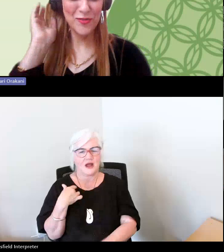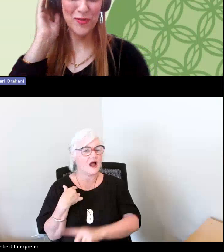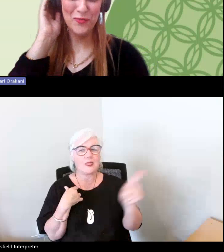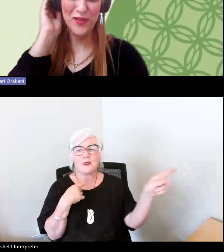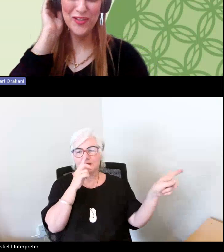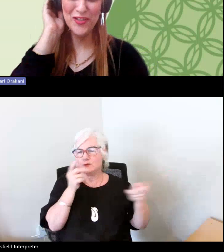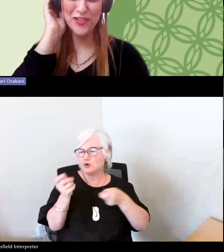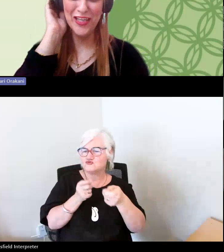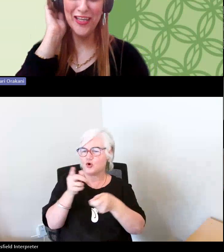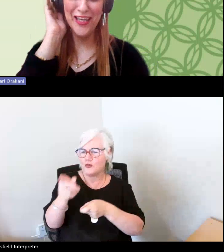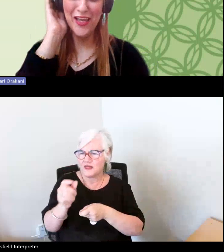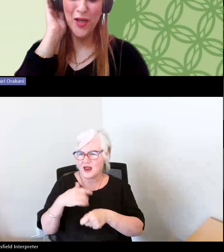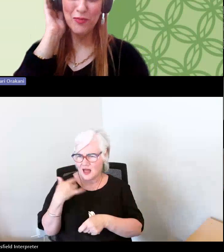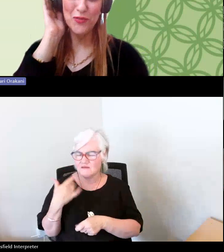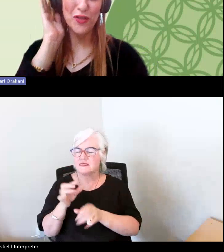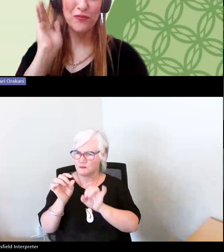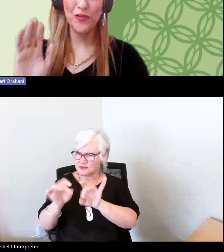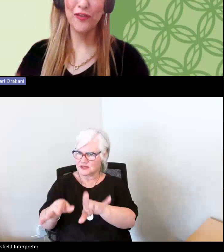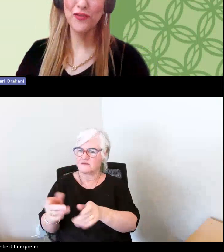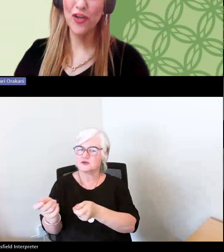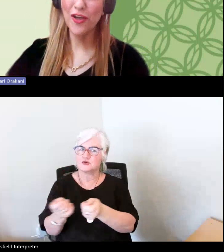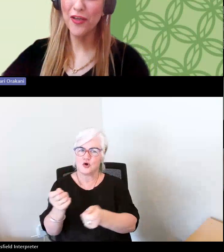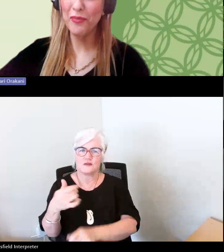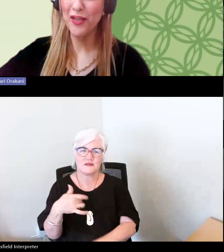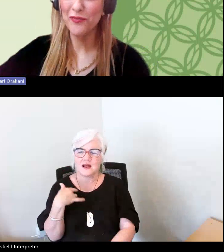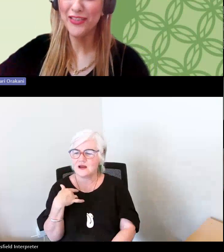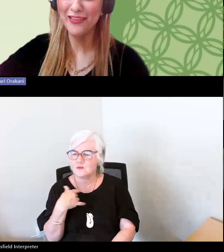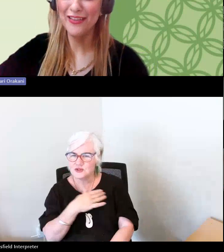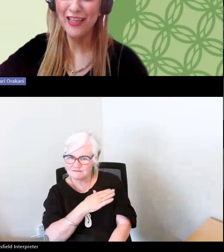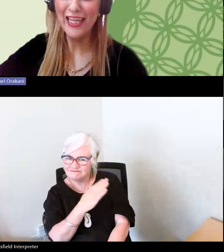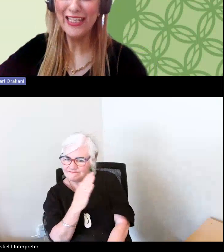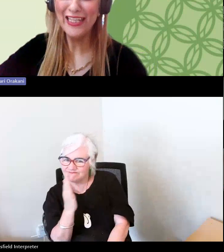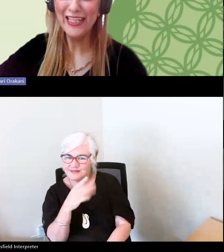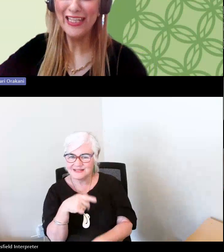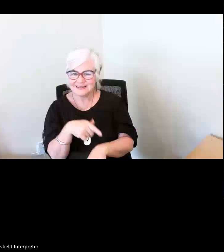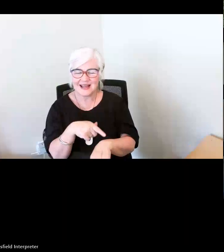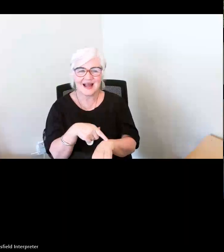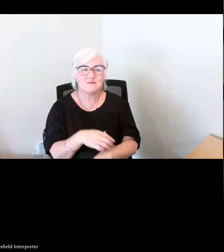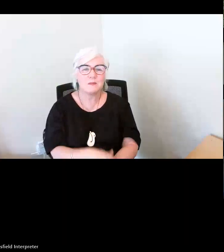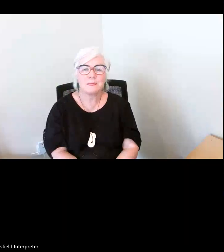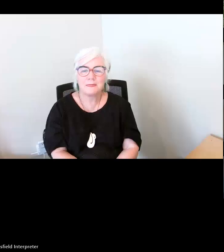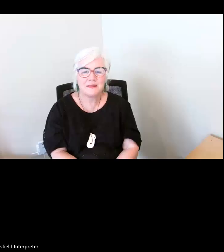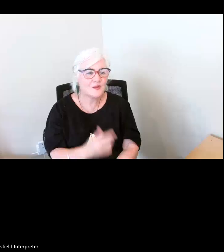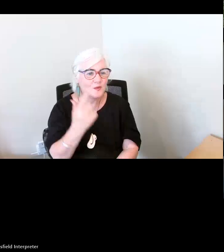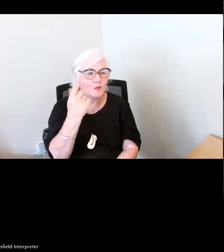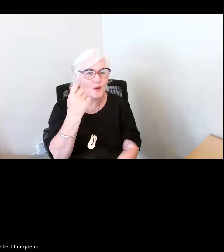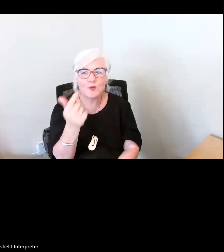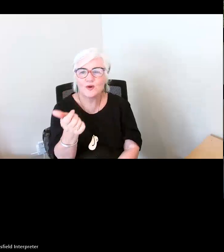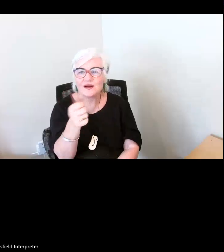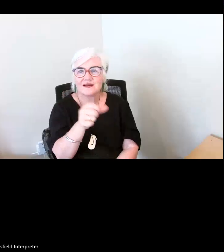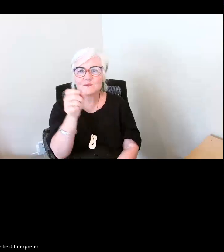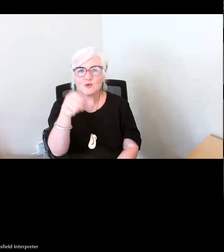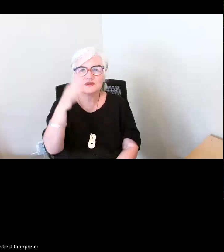Thank you so much. Yeah, Mindful of time, I see Hayley you wanted to say something,